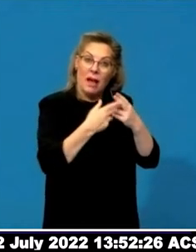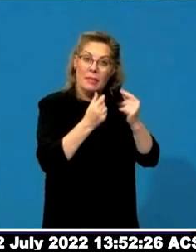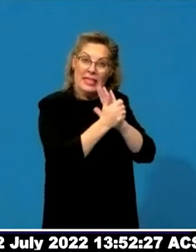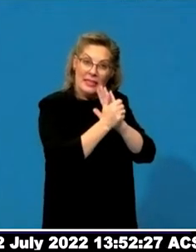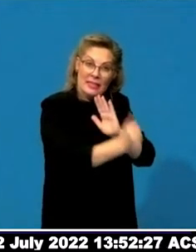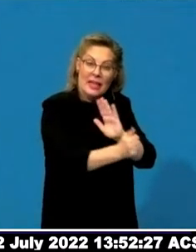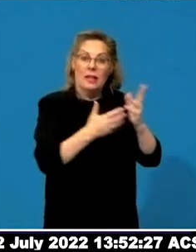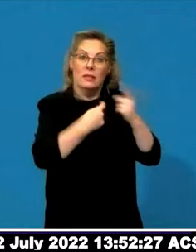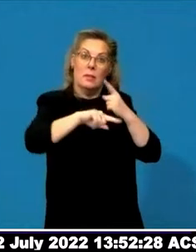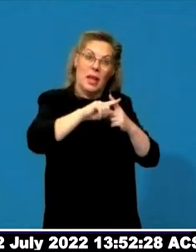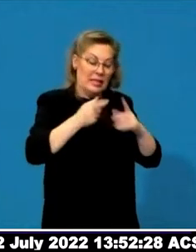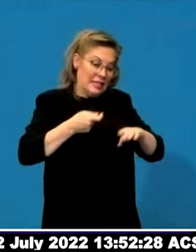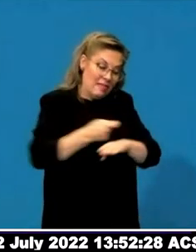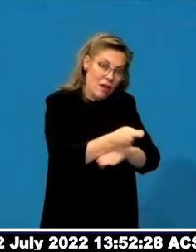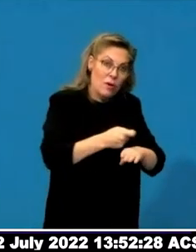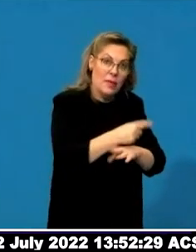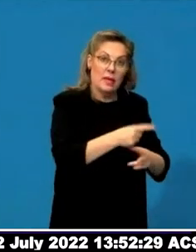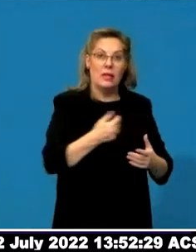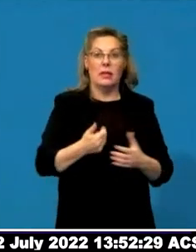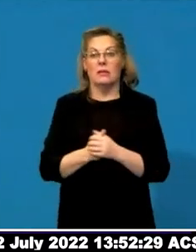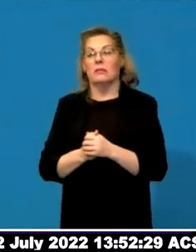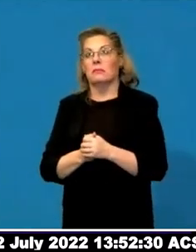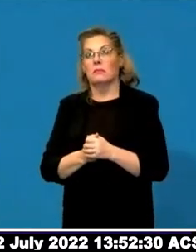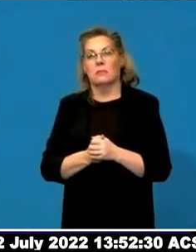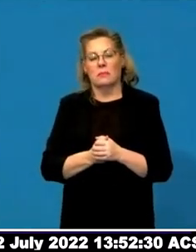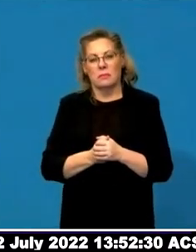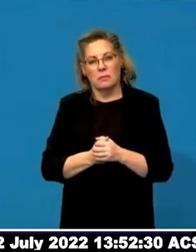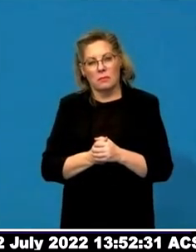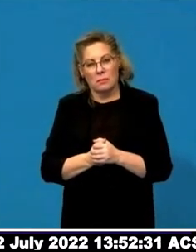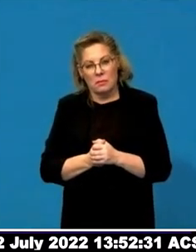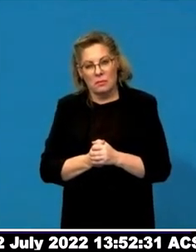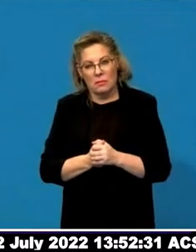to approve expenditure from the plan? MS McRAE: That's a good question.